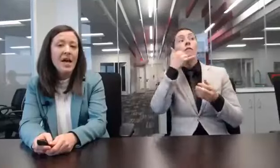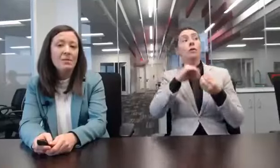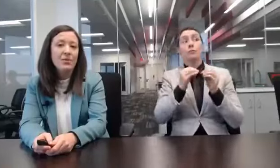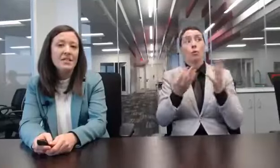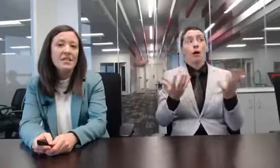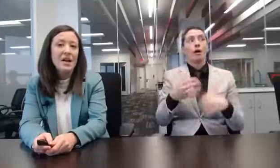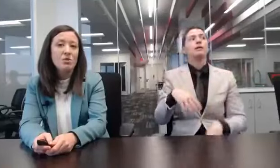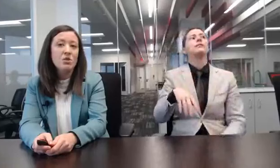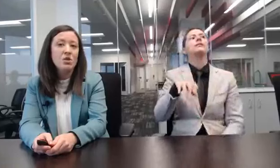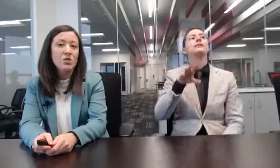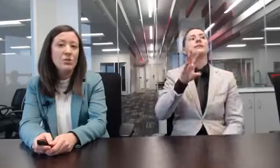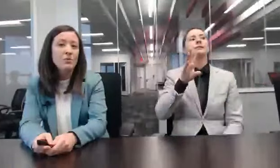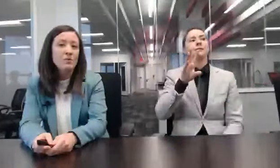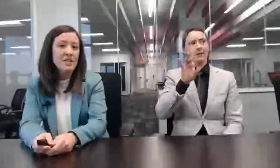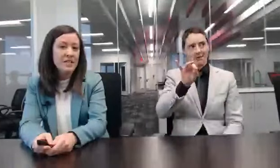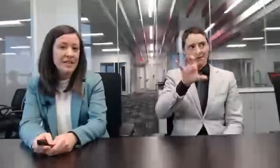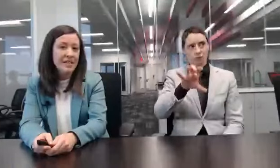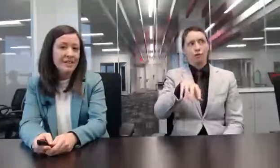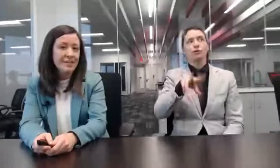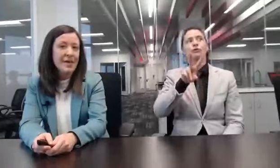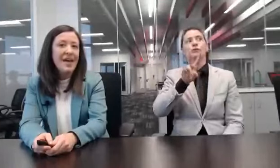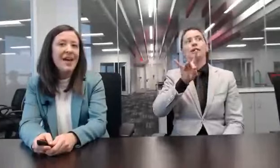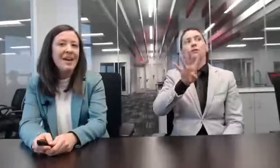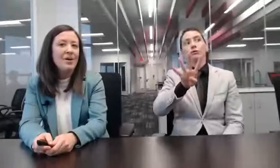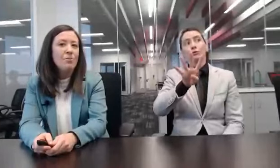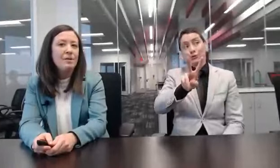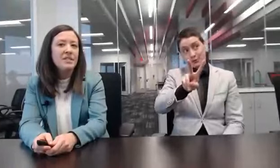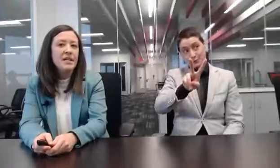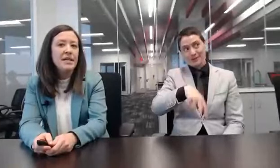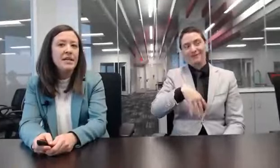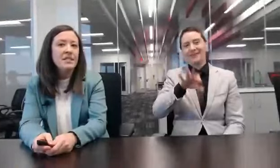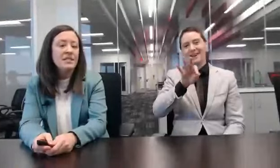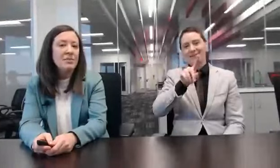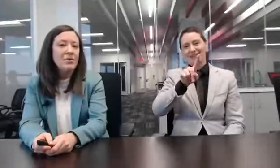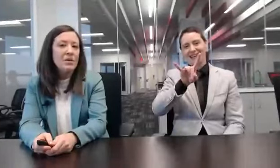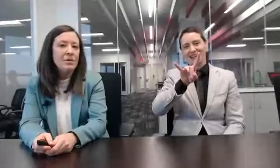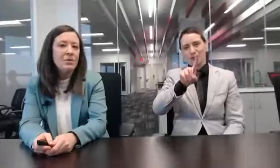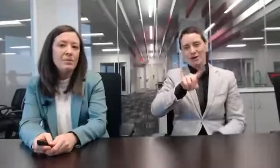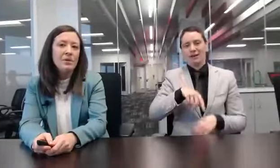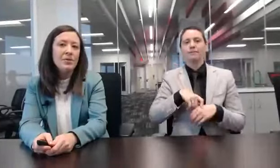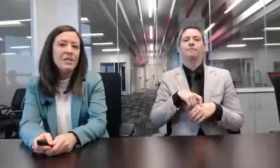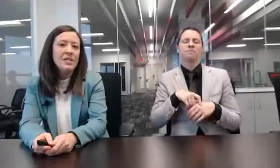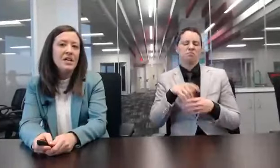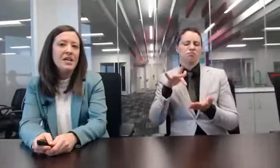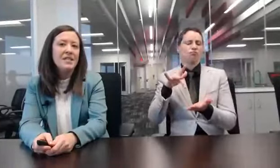and press option two for intake. And our website is www.disabilityrightsohio.org.